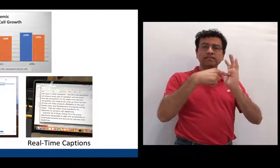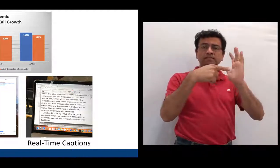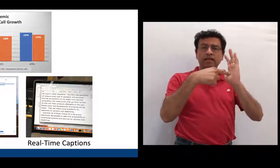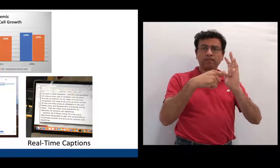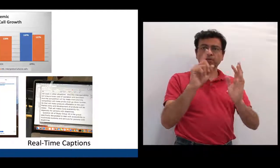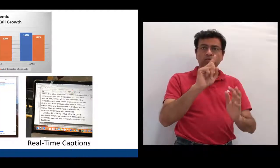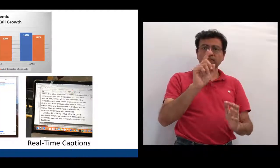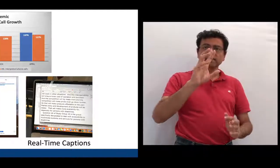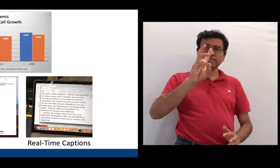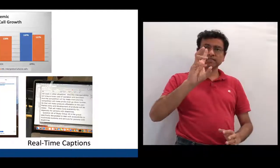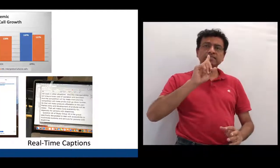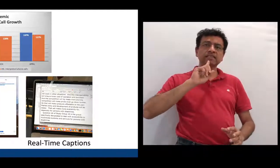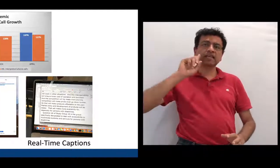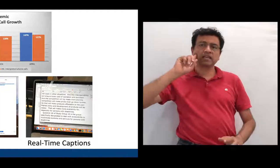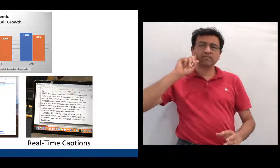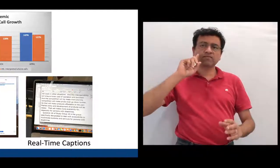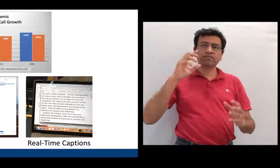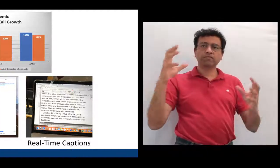having a discussion in sign language.